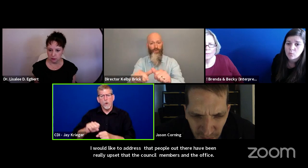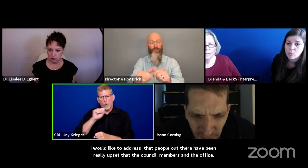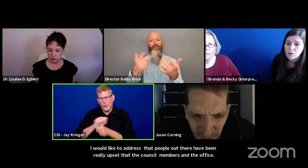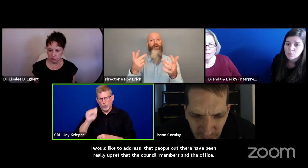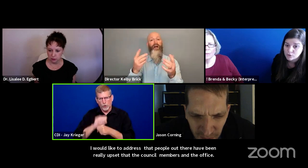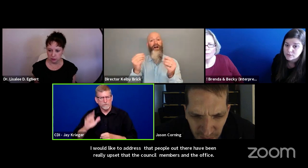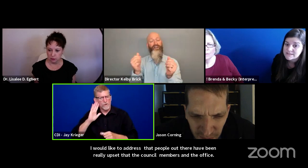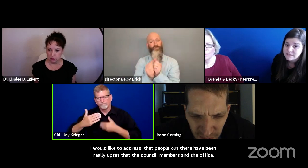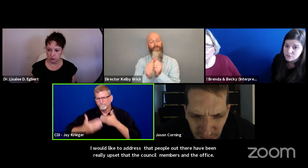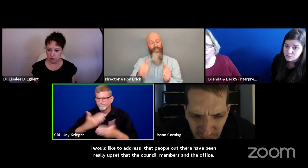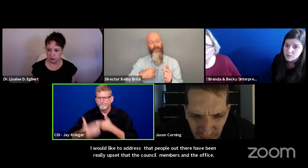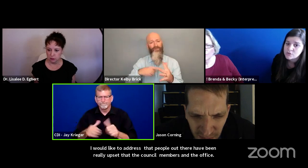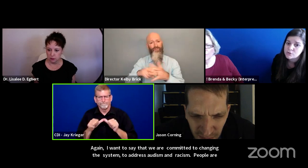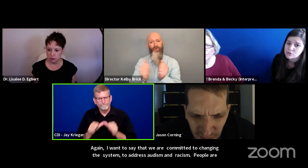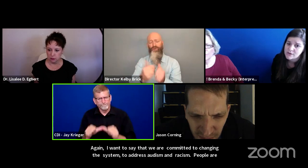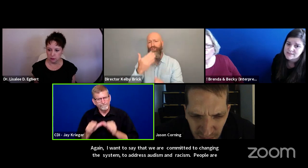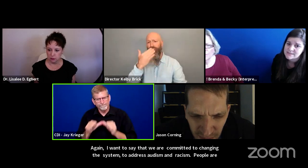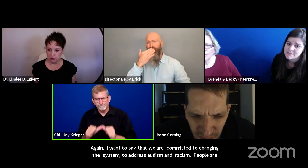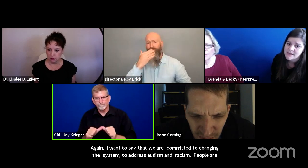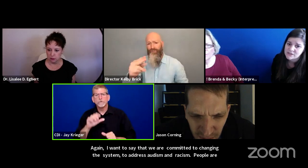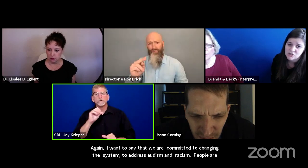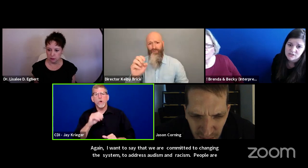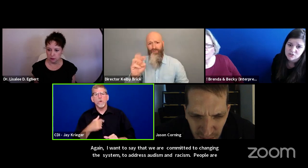But our work will continue to address systemic change.